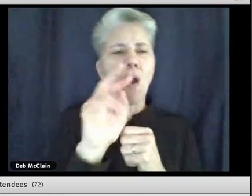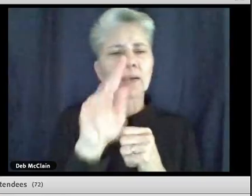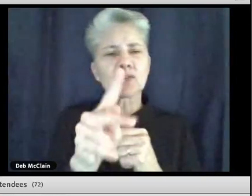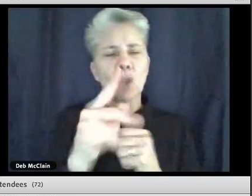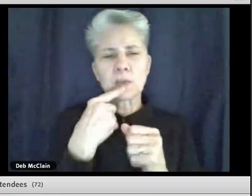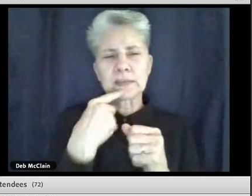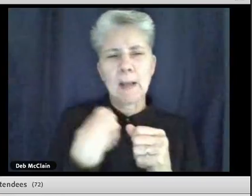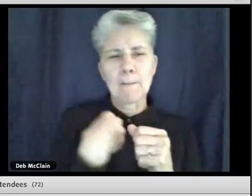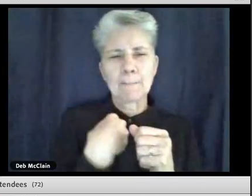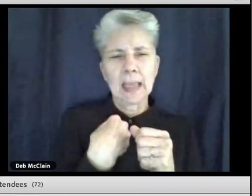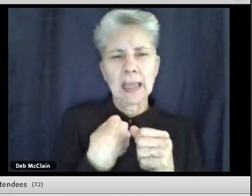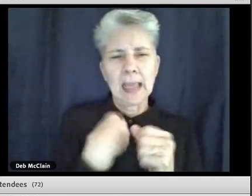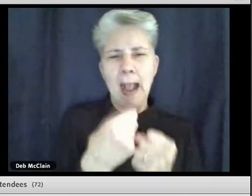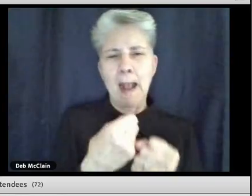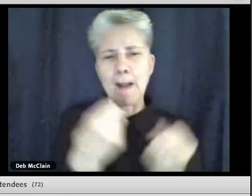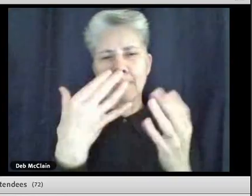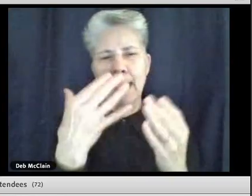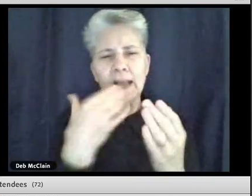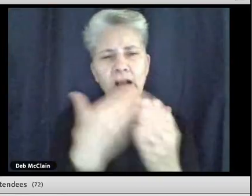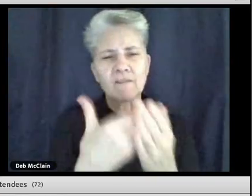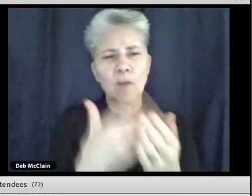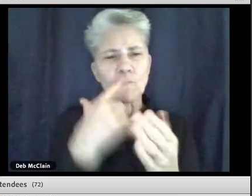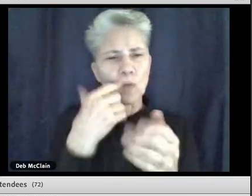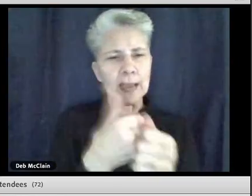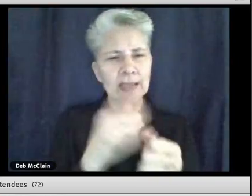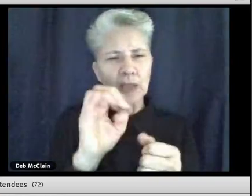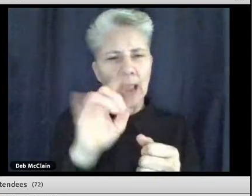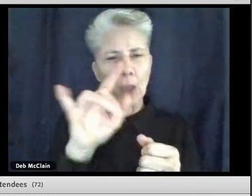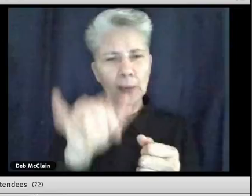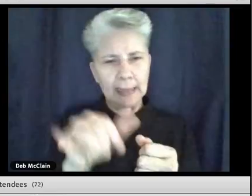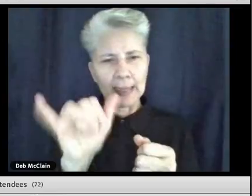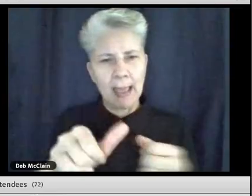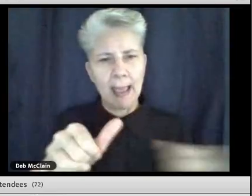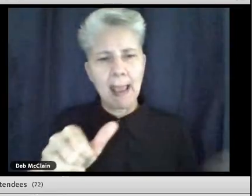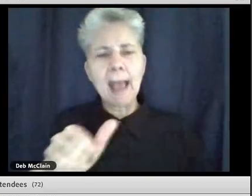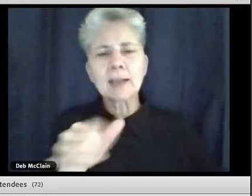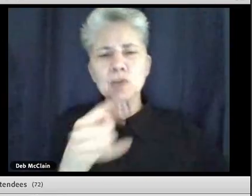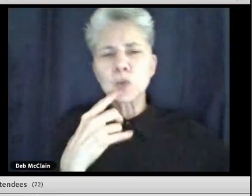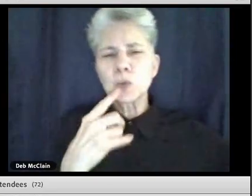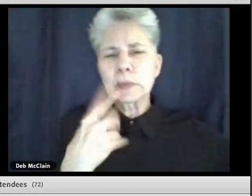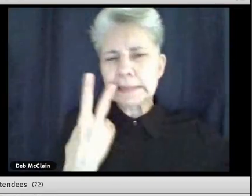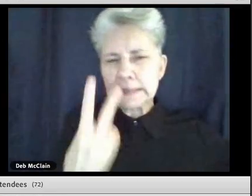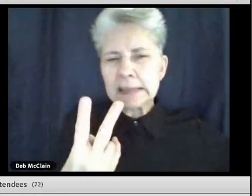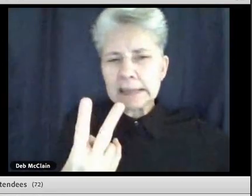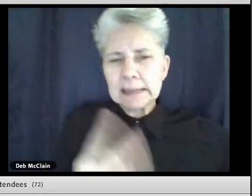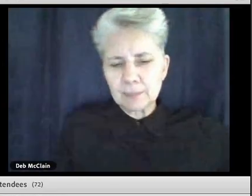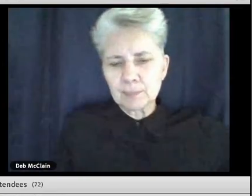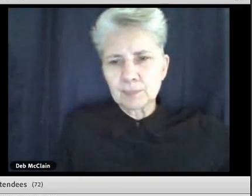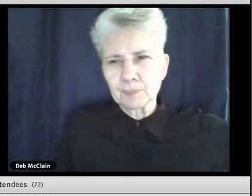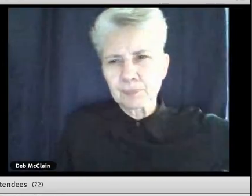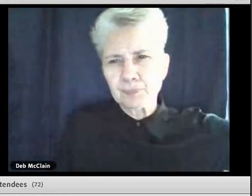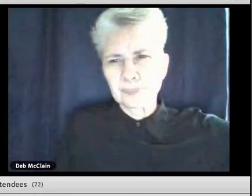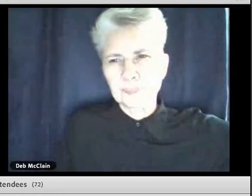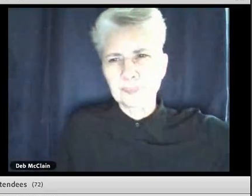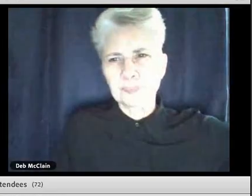It's going to tell me how many are confirmed for each county, so you can kind of look at that, and it gives you some statistics.